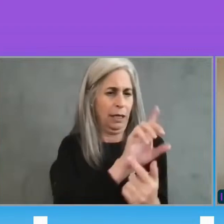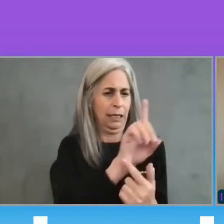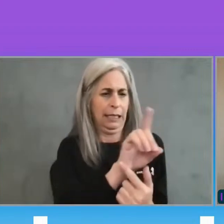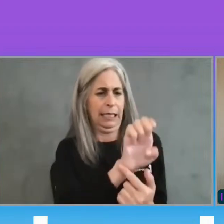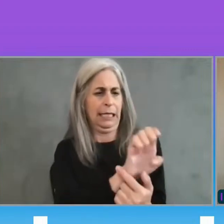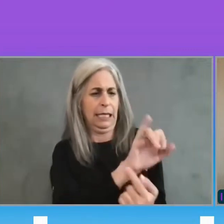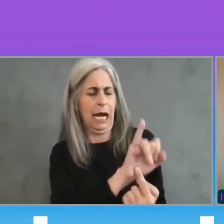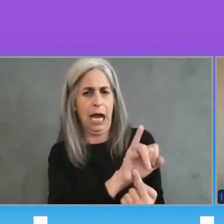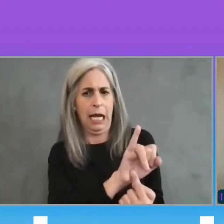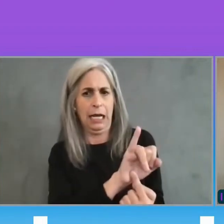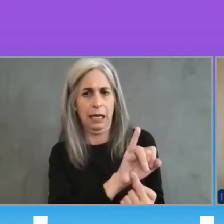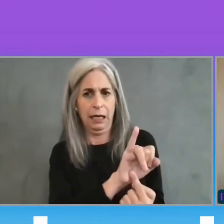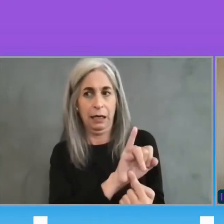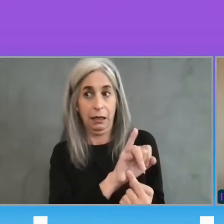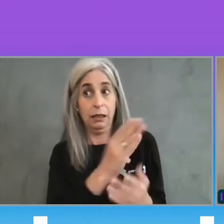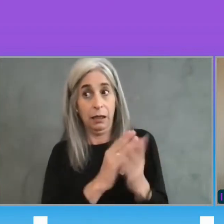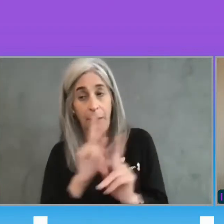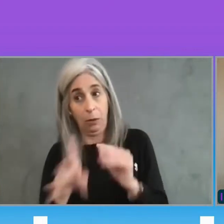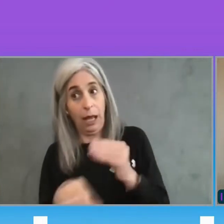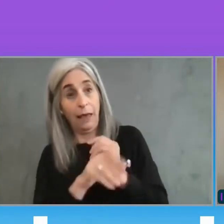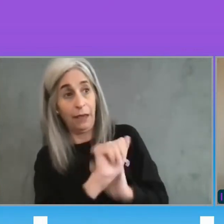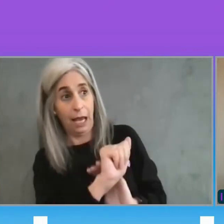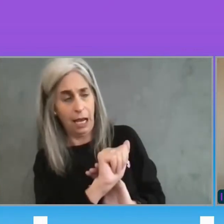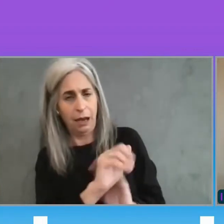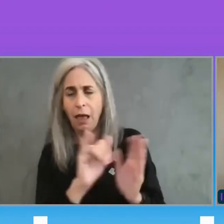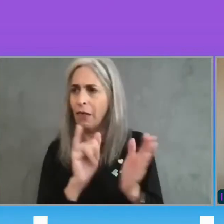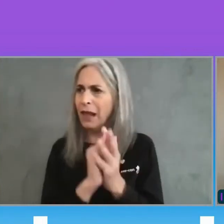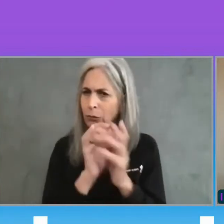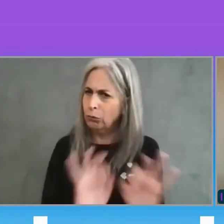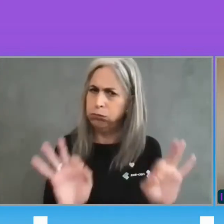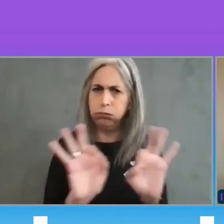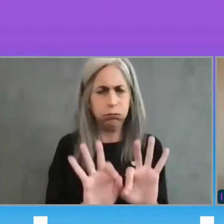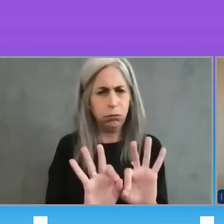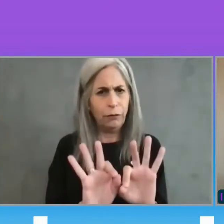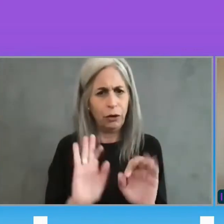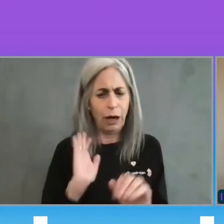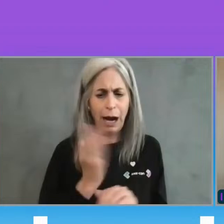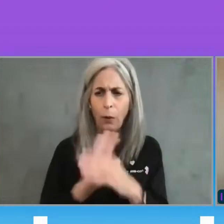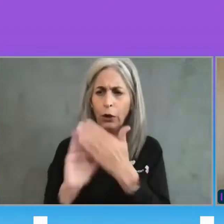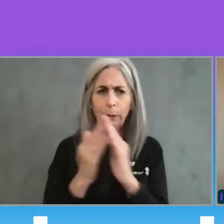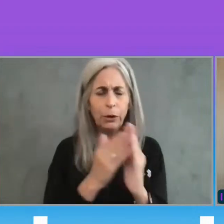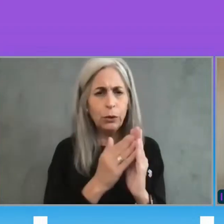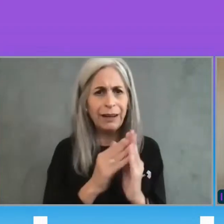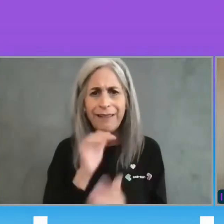to Di. And some people add the